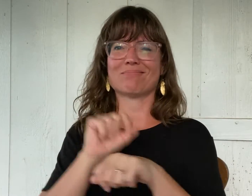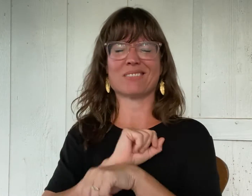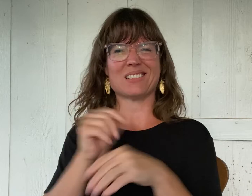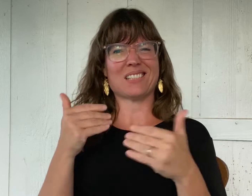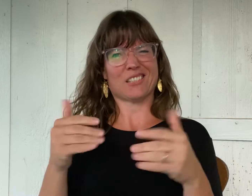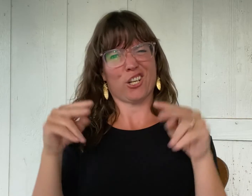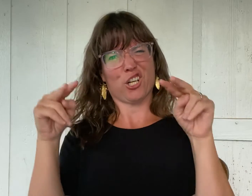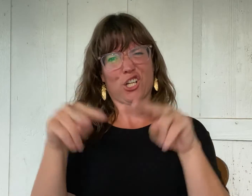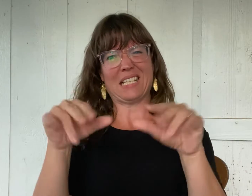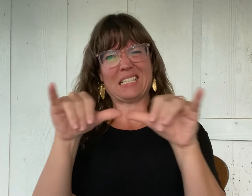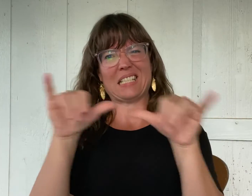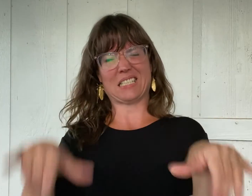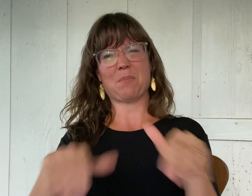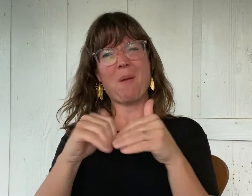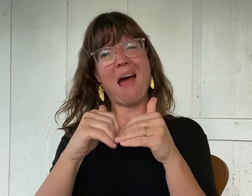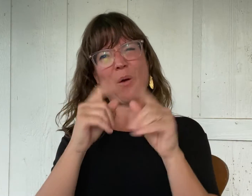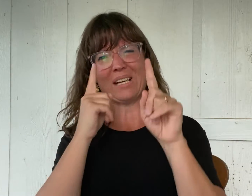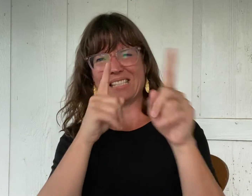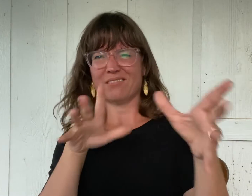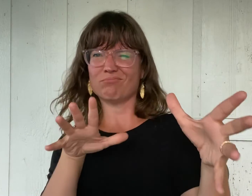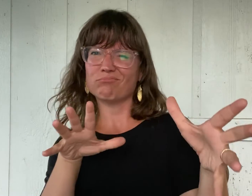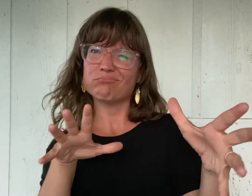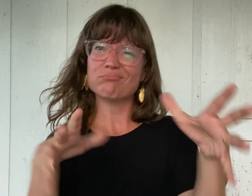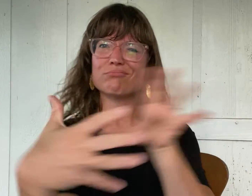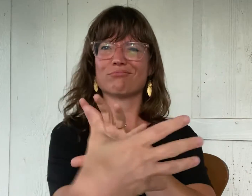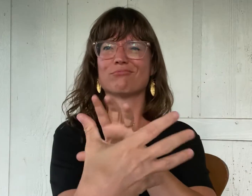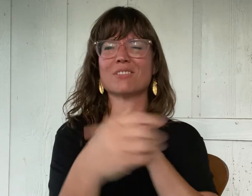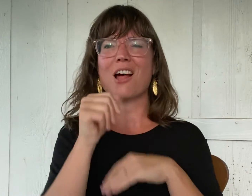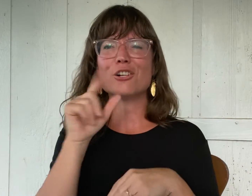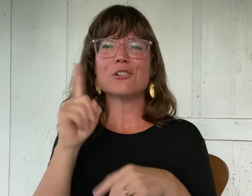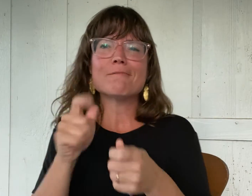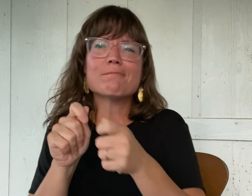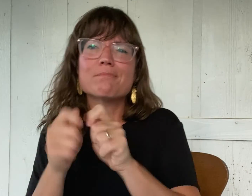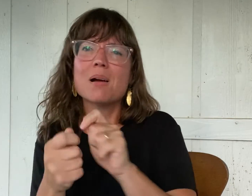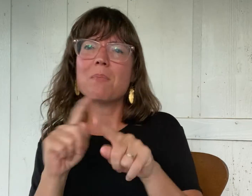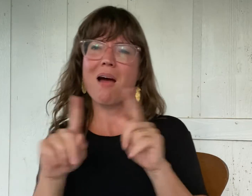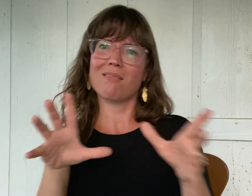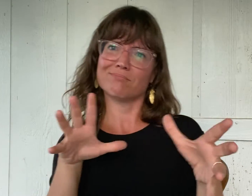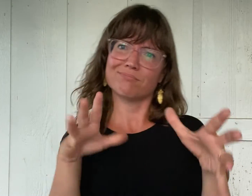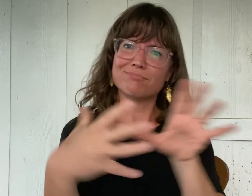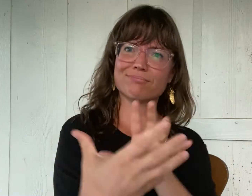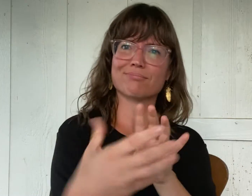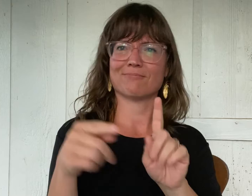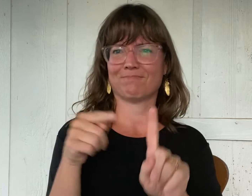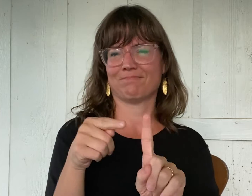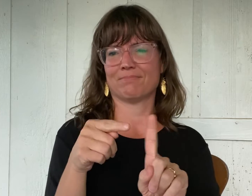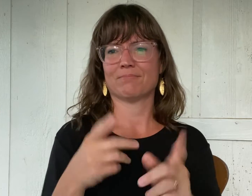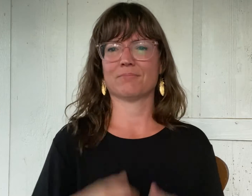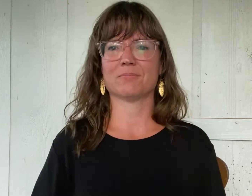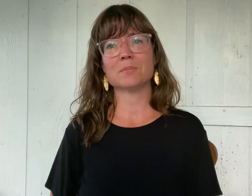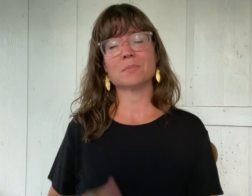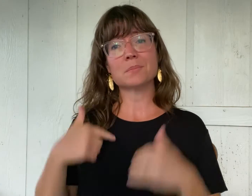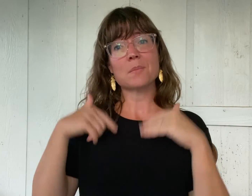Those band-aid solutions are not effective. So we must instead look to systems transformation.